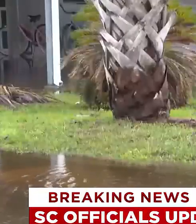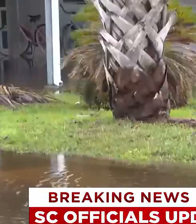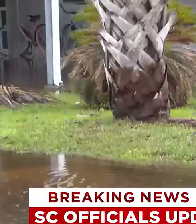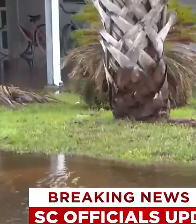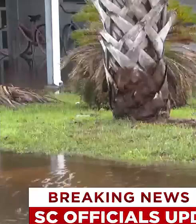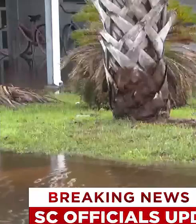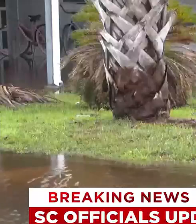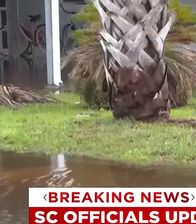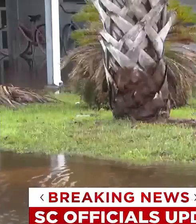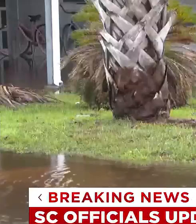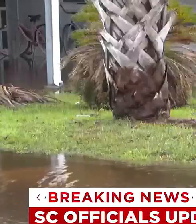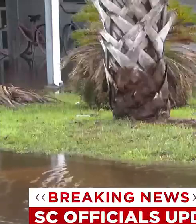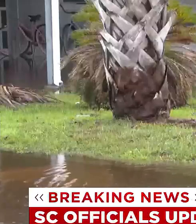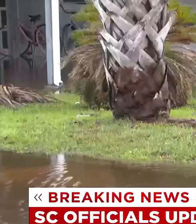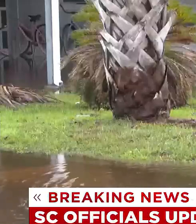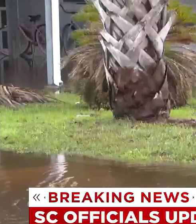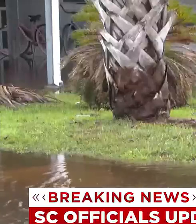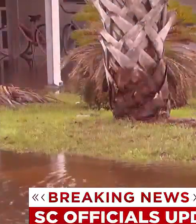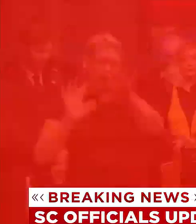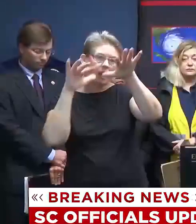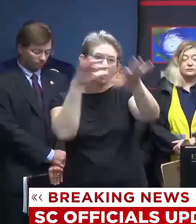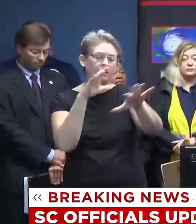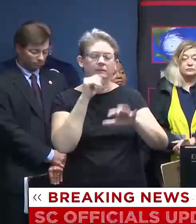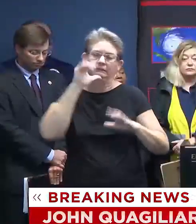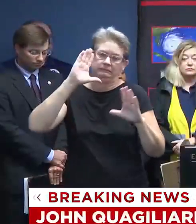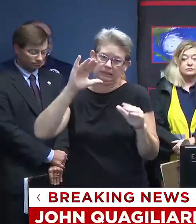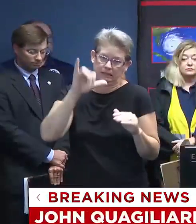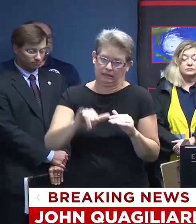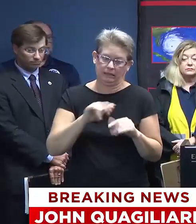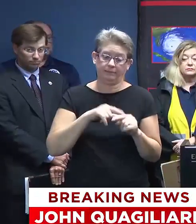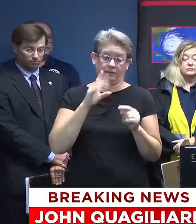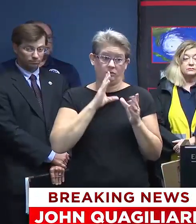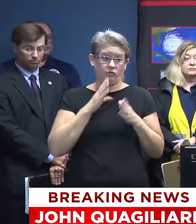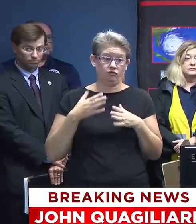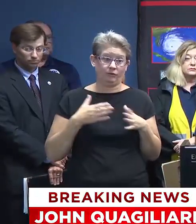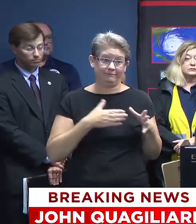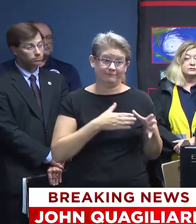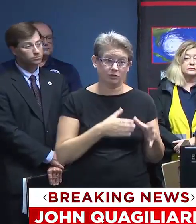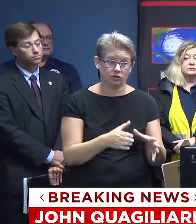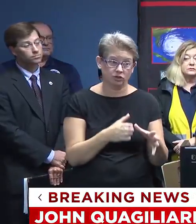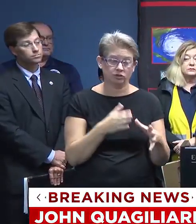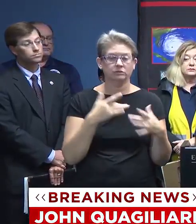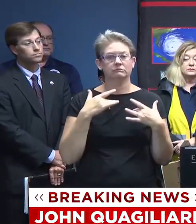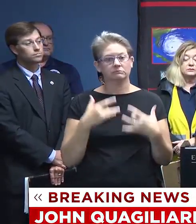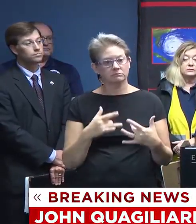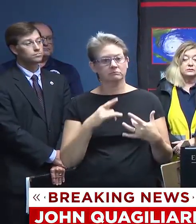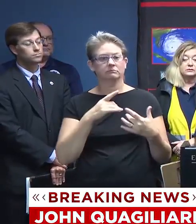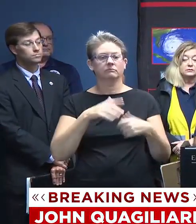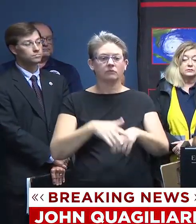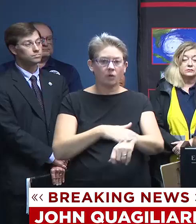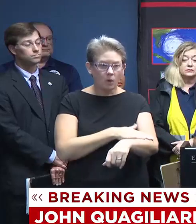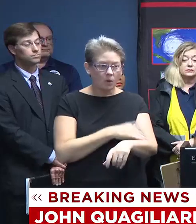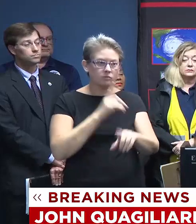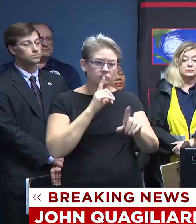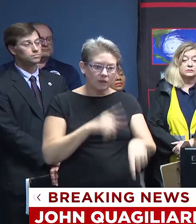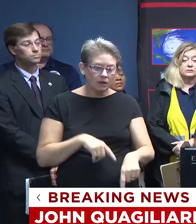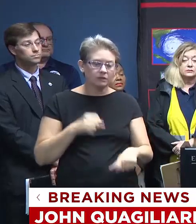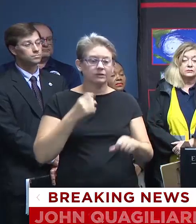LUCKY SO FAR, WITH NO REPORTS OF STORM RELATED DEATHS. THERE ARE STILL LUCKY SO FAR, WITH NO REPORTS OF STORM RELATED DEATHS. THERE ARE STILL CONCERNS LUCKY SO FAR, WITH NO REPORTS OF STORM RELATED DEATHS. THERE ARE STILL CONCERNS ABOUT LUCKY SO FAR, WITH NO REPORTS OF STORM RELATED DEATHS. THERE ARE STILL CONCERNS ABOUT RIVER STORM RELATED DEATHS. THERE ARE STILL CONCERNS ABOUT RIVER STORM RELATED DEATHS. THERE ARE STILL CONCERNS ABOUT RIVER FLOODING, STORM RELATED DEATHS. THERE ARE STILL CONCERNS ABOUT RIVER FLOODING, WITH STORM RELATED DEATHS. THERE ARE STILL CONCERNS ABOUT RIVER FLOODING, WITH FULL STORM RELATED DEATHS. THERE ARE STILL CONCERNS ABOUT RIVER FLOODING, WITH FULL IMPACTS STILL CONCERNS ABOUT RIVER FLOODING, WITH FULL IMPACTS STILL CONCERNS ABOUT RIVER FLOODING, WITH FULL IMPACTS LIKELY STILL CONCERNS ABOUT RIVER FLOODING, WITH FULL IMPACTS LIKELY NOT STILL CONCERNS ABOUT RIVER FLOODING, WITH FULL IMPACTS LIKELY NOT FELT STILL CONCERNS ABOUT RIVER FLOODING, WITH FULL IMPACTS LIKELY NOT FELT UNTIL STILL CONCERNS ABOUT RIVER FLOODING, WITH FULL IMPACTS LIKELY NOT FELT UNTIL AFTER STILL CONCERNS ABOUT RIVER FLOODING, WITH FULL IMPACTS LIKELY NOT FELT UNTIL AFTER THE FLOODING, WITH FULL IMPACTS LIKELY NOT FELT UNTIL AFTER THE FLOODING, WITH FULL IMPACTS LIKELY NOT FELT UNTIL AFTER THE STORM FLOODING, WITH FULL IMPACTS LIKELY NOT FELT UNTIL AFTER THE STORM PASSES FLOODING, WITH FULL IMPACTS LIKELY NOT FELT UNTIL AFTER THE STORM PASSES THROUGH. FLOODING, WITH FULL IMPACTS LIKELY NOT FELT UNTIL AFTER THE STORM PASSES THROUGH. THE LIKELY NOT FELT UNTIL AFTER THE STORM PASSES THROUGH. THE LIKELY NOT FELT UNTIL AFTER THE STORM PASSES THROUGH. THE RIVER'S